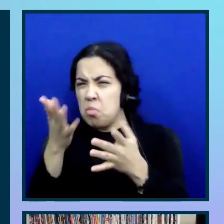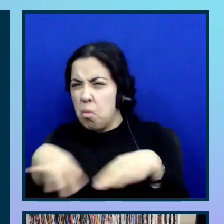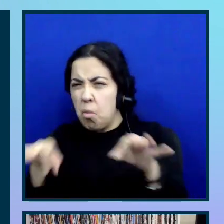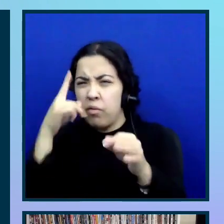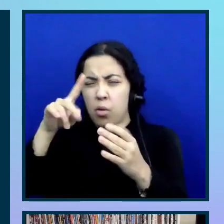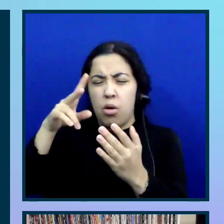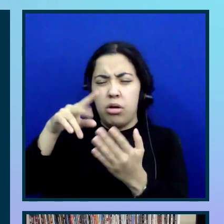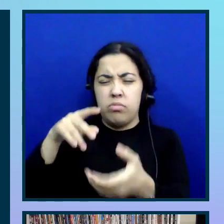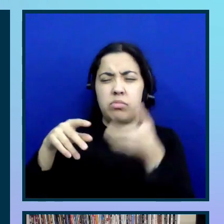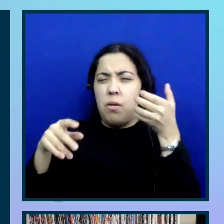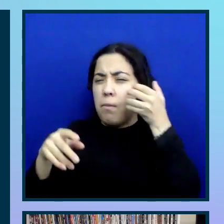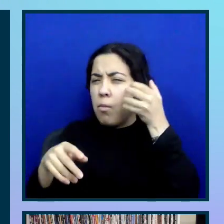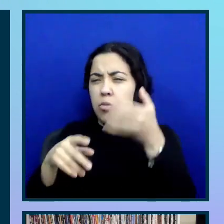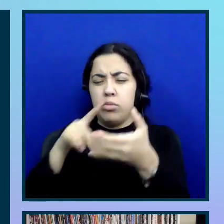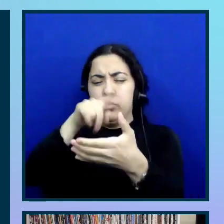and not know how to return to the previous state.